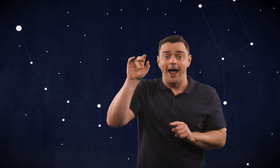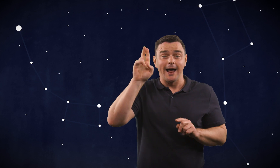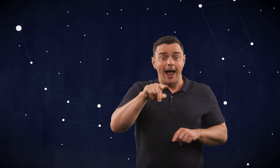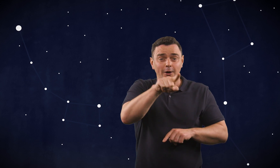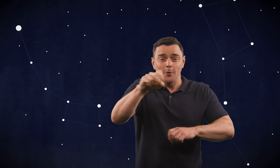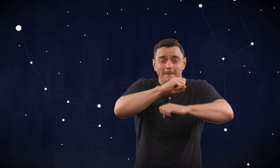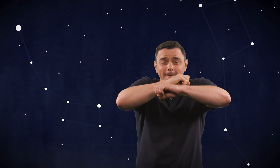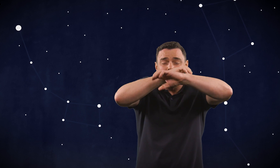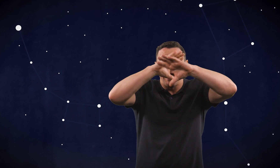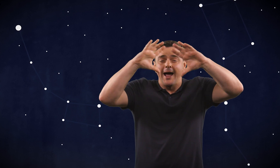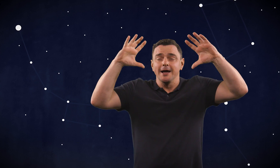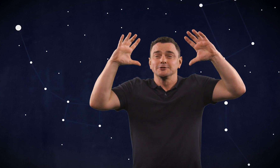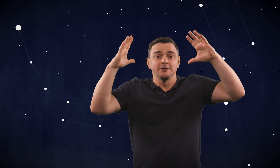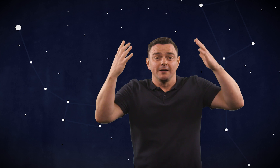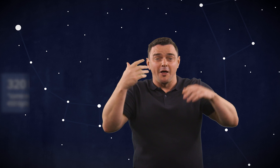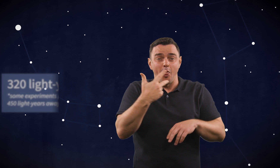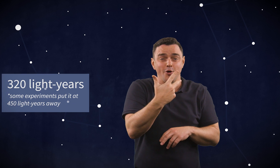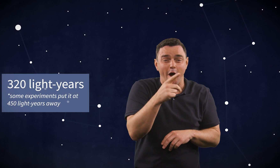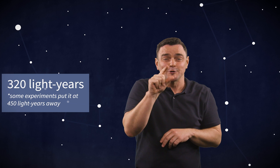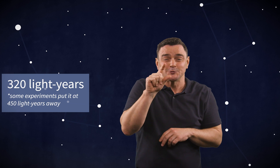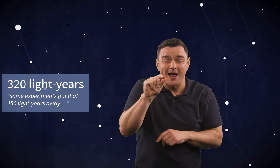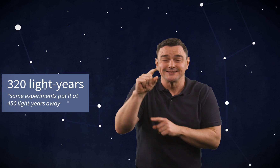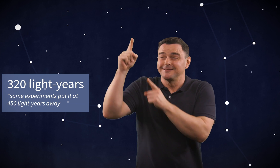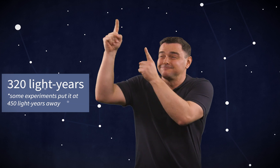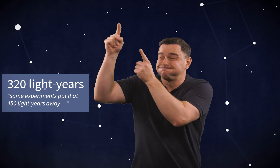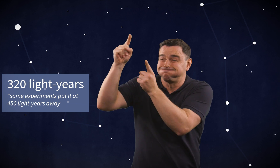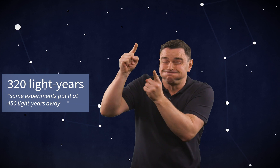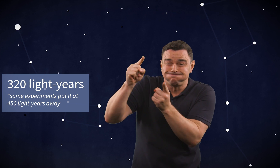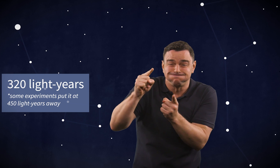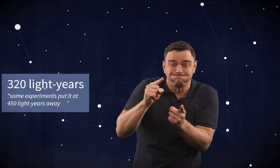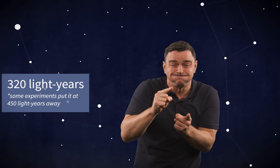If you can imagine this, it's 320 light-years away from us.